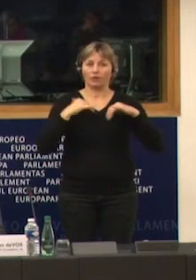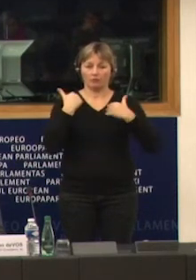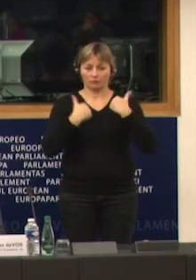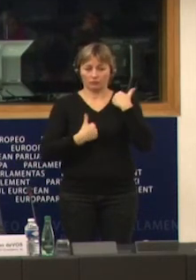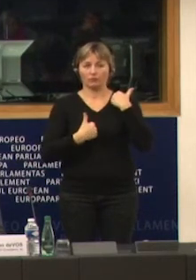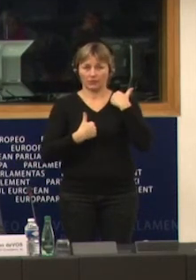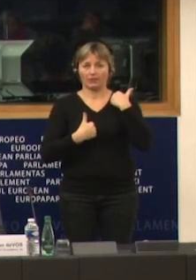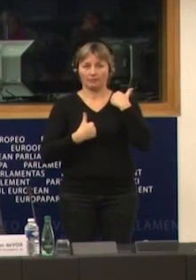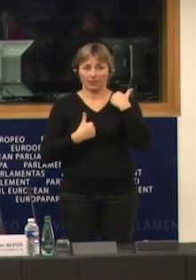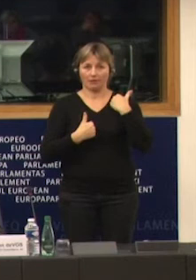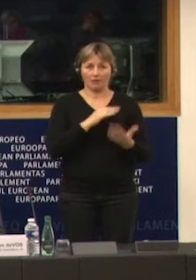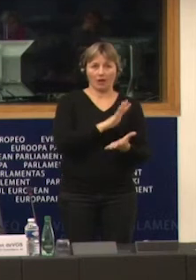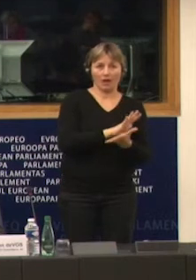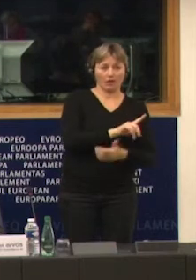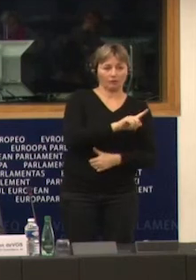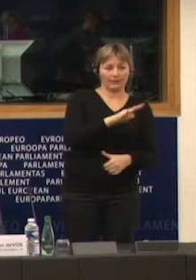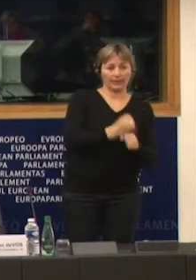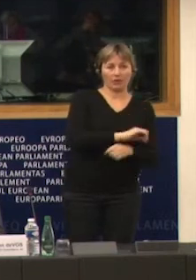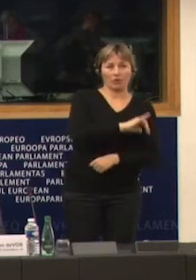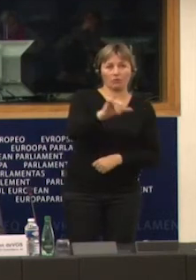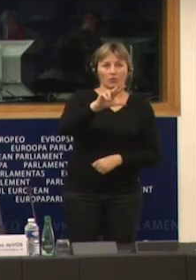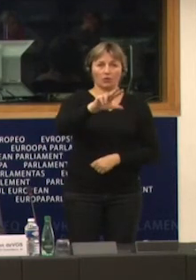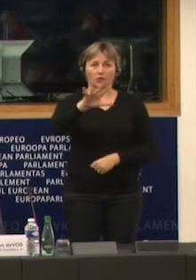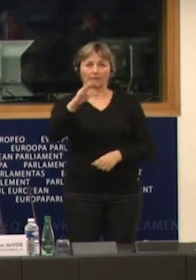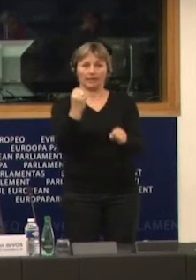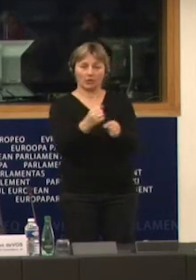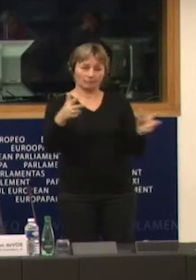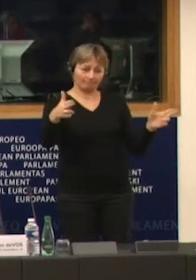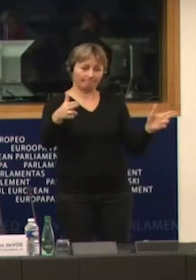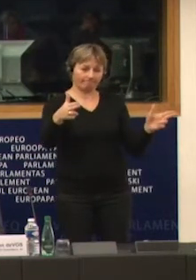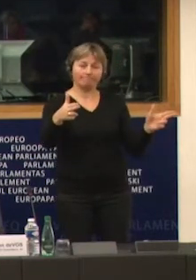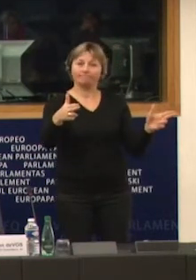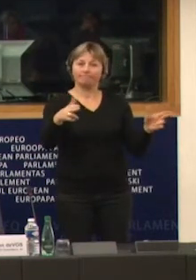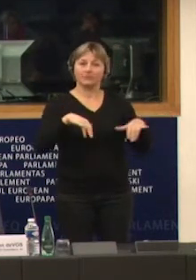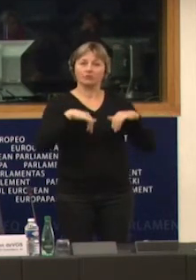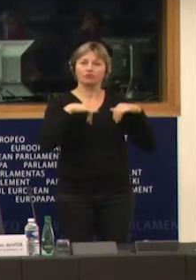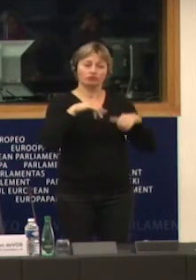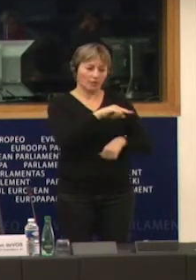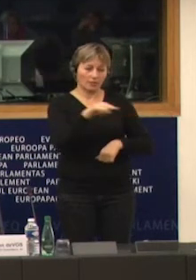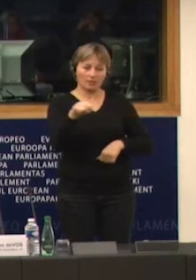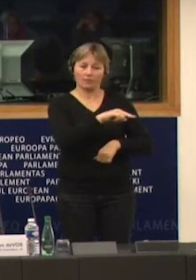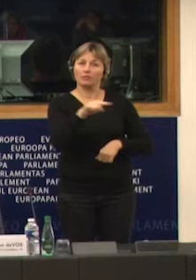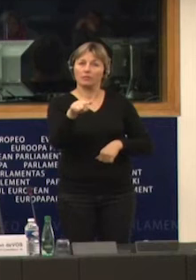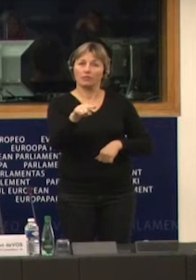not in education, and not in training. And that is also the case in the Netherlands.